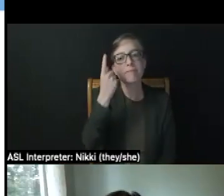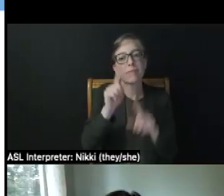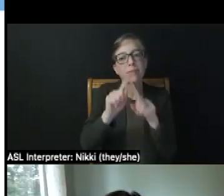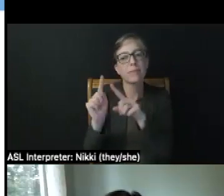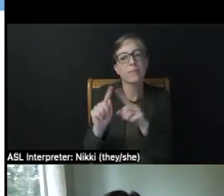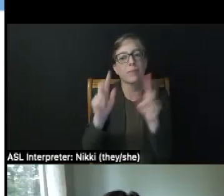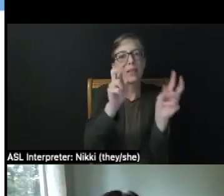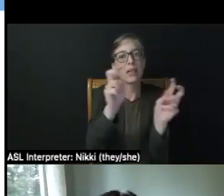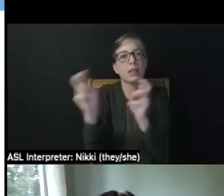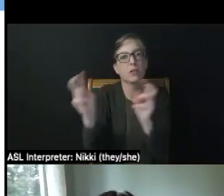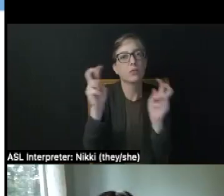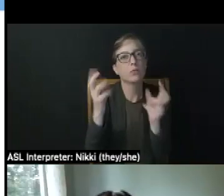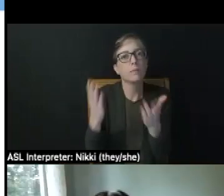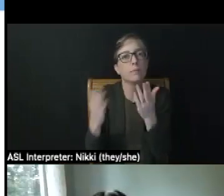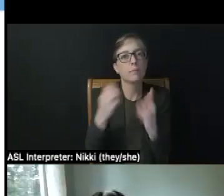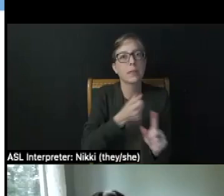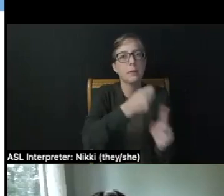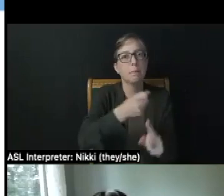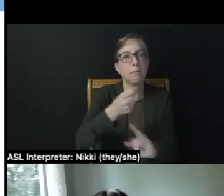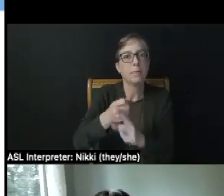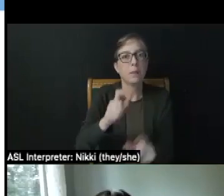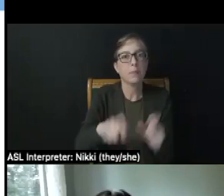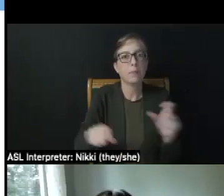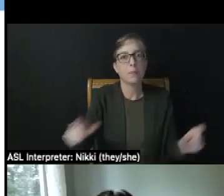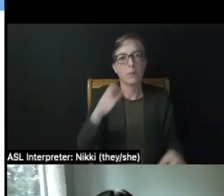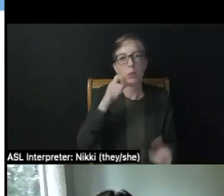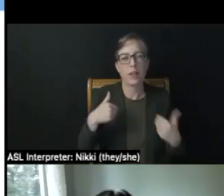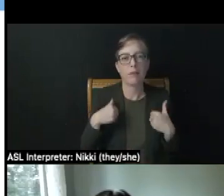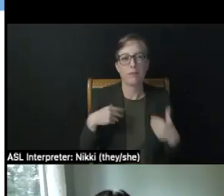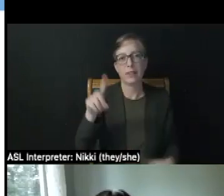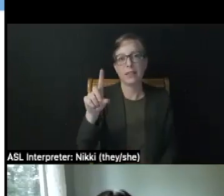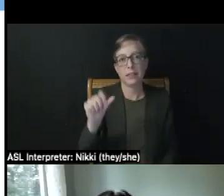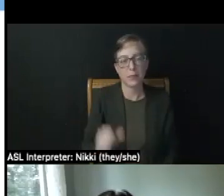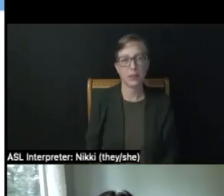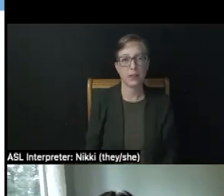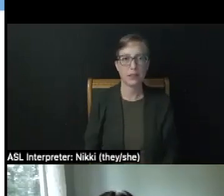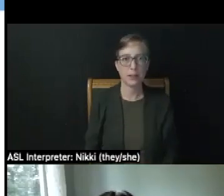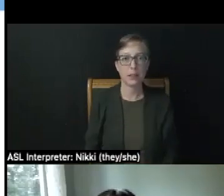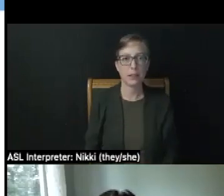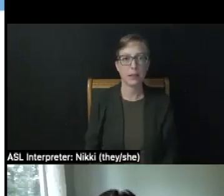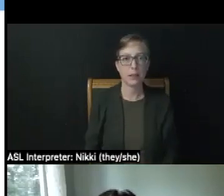impact people with disabilities helps support the policy changes that are